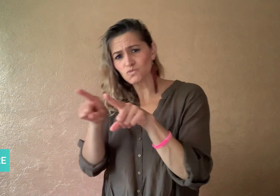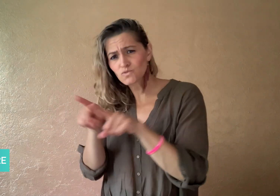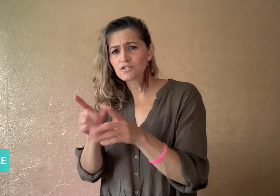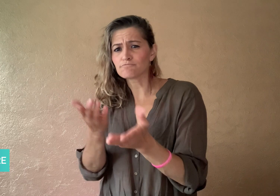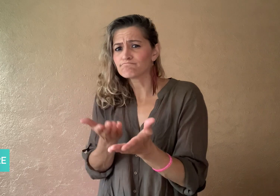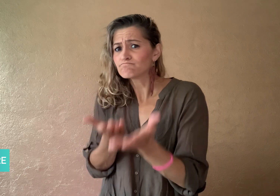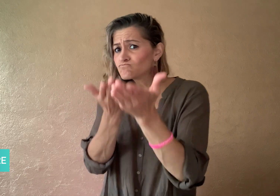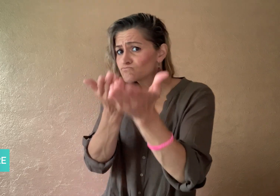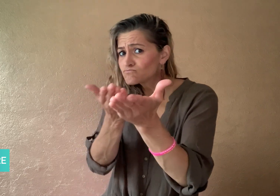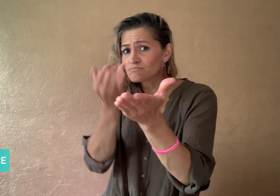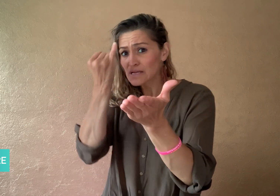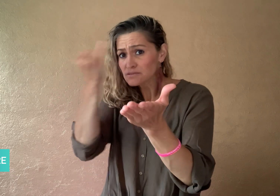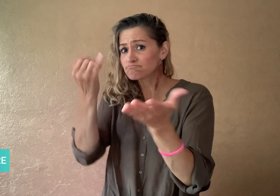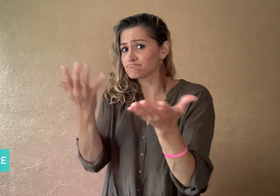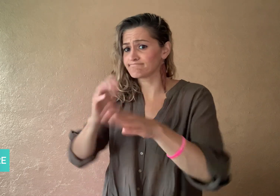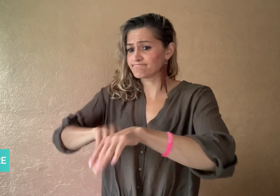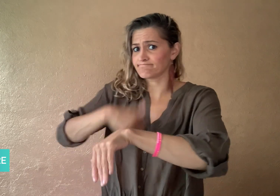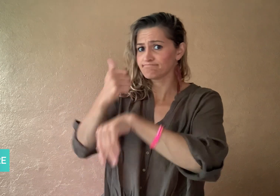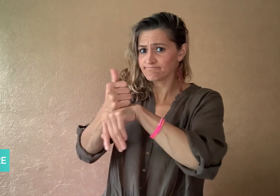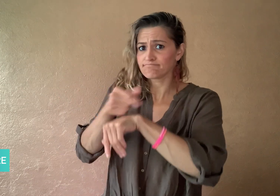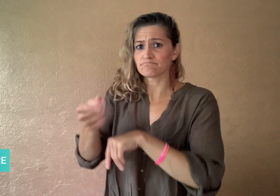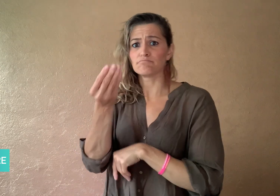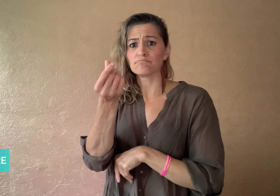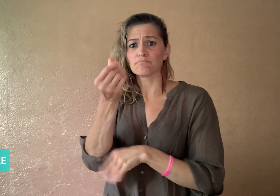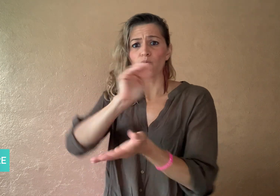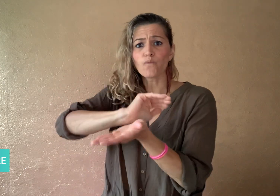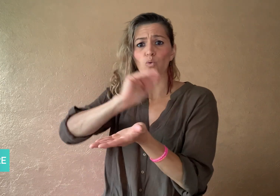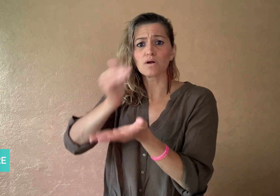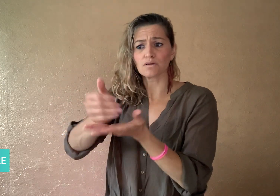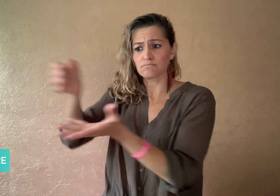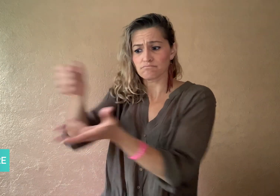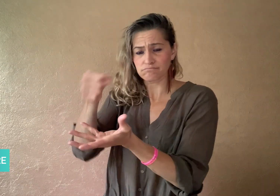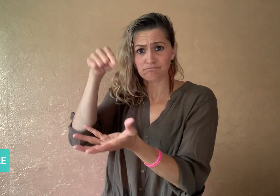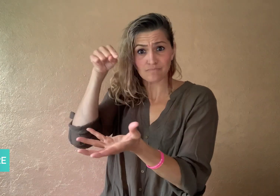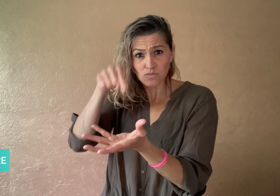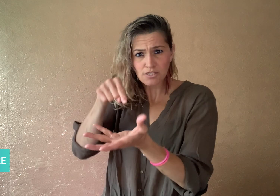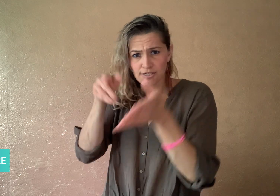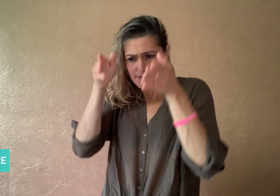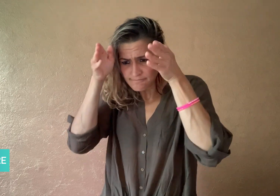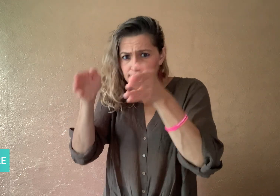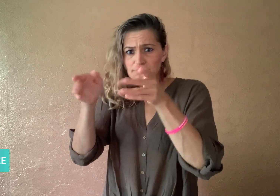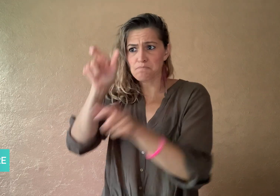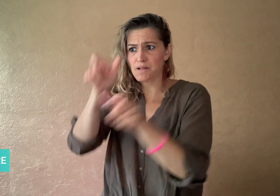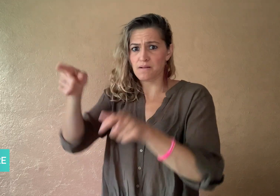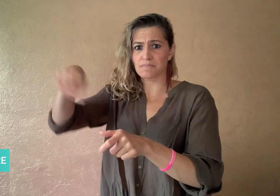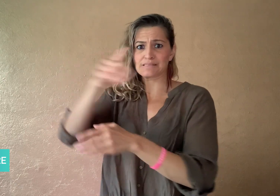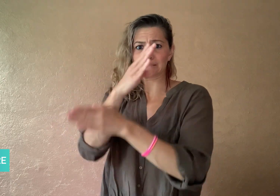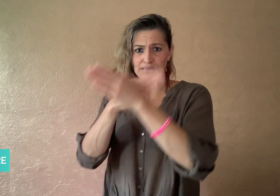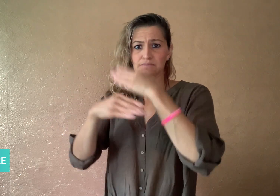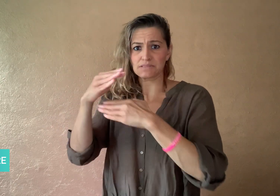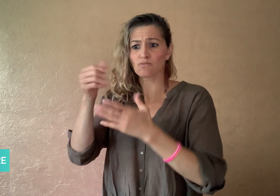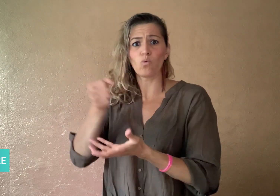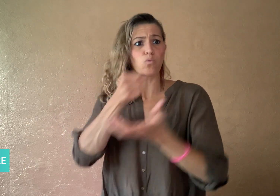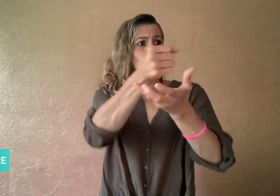of information. The CCD also recommended the creation